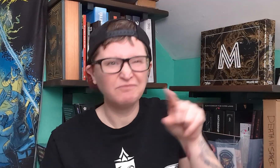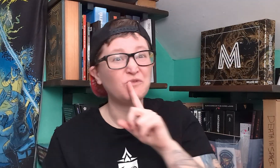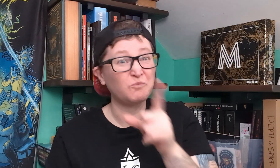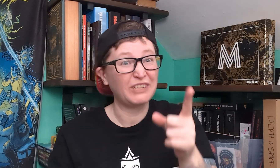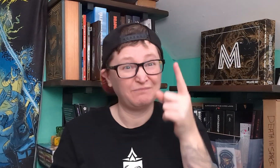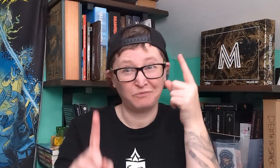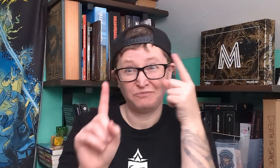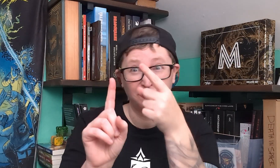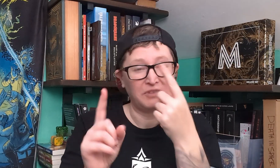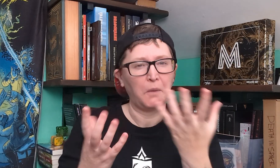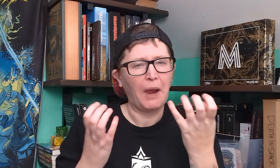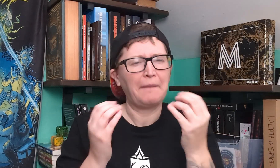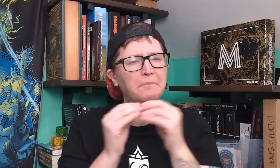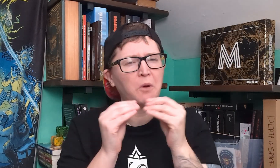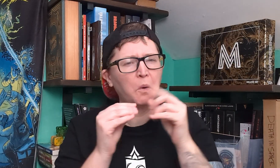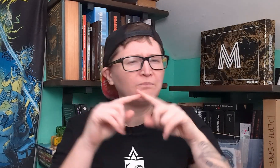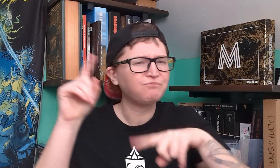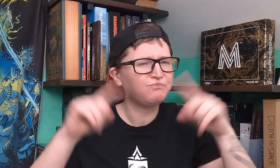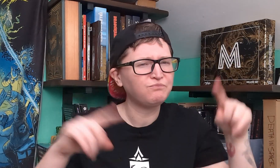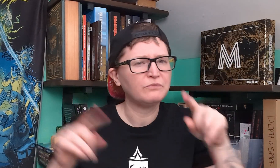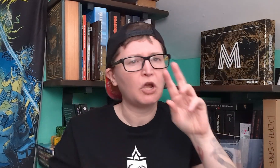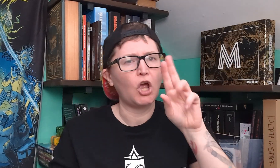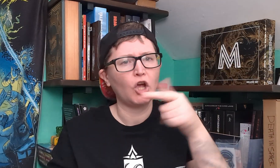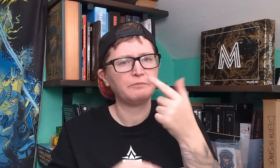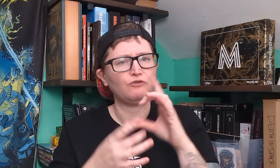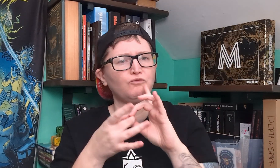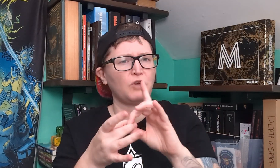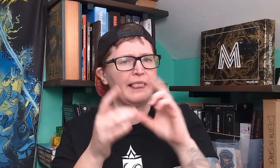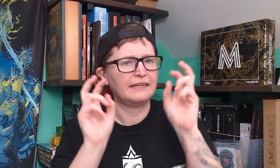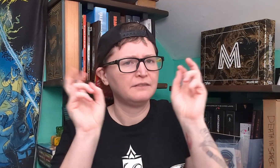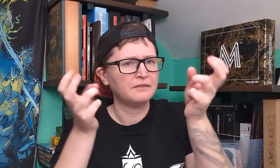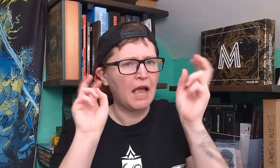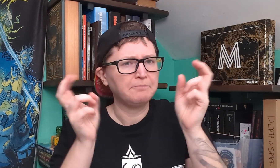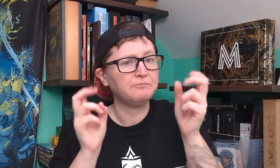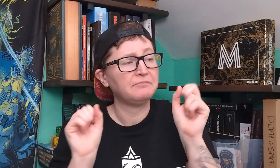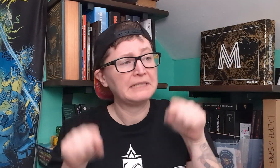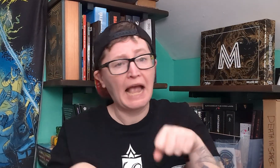The goal is to have various RPG content such as